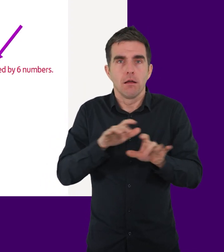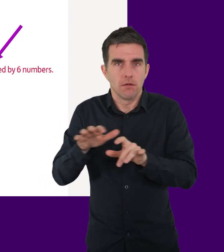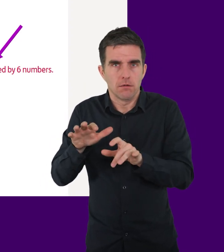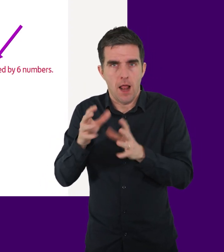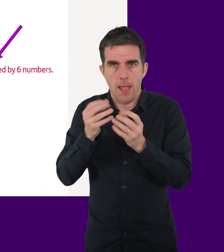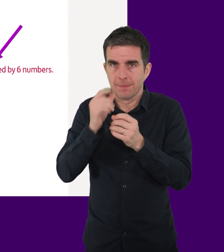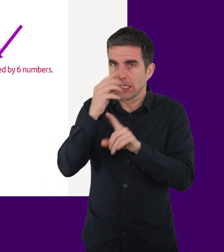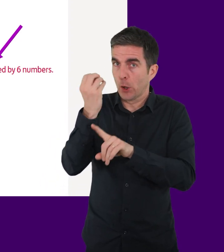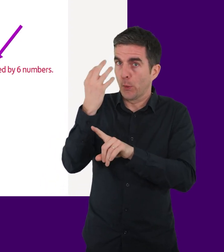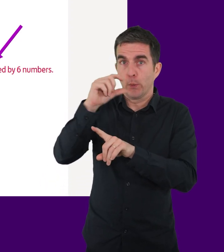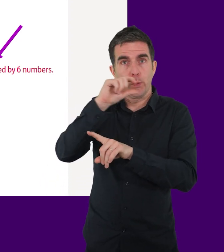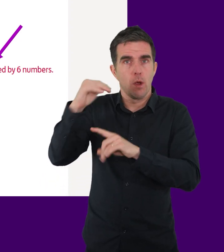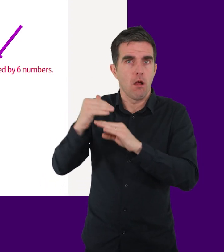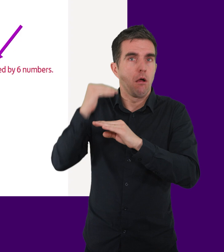is displayed above the field.